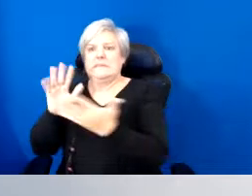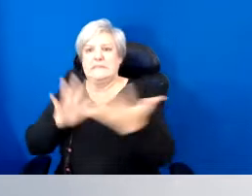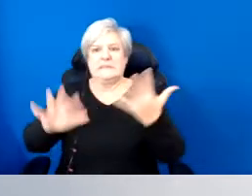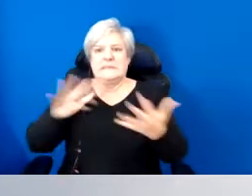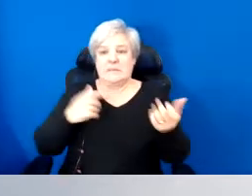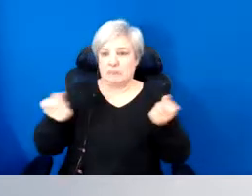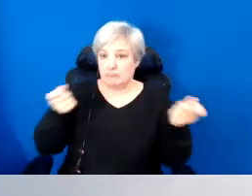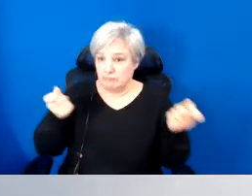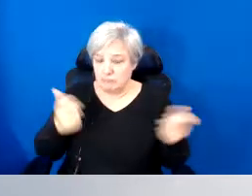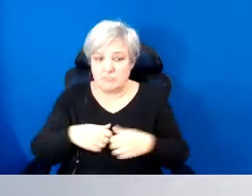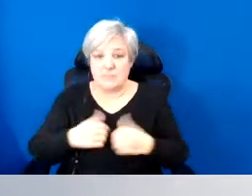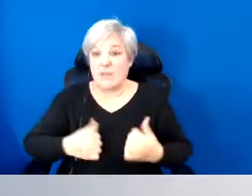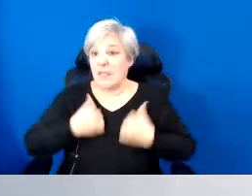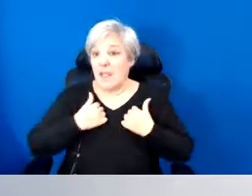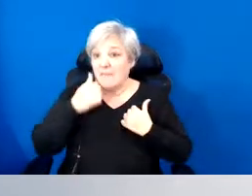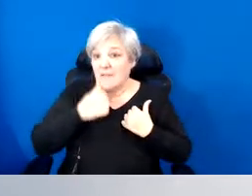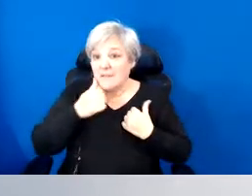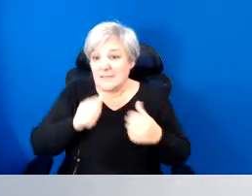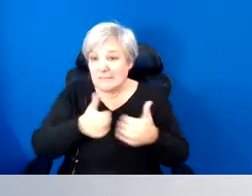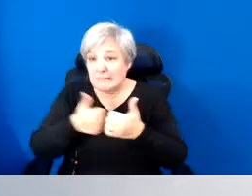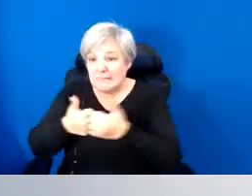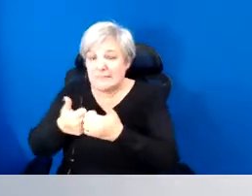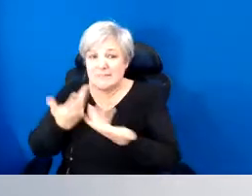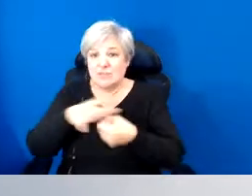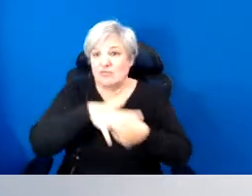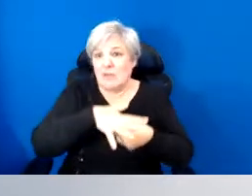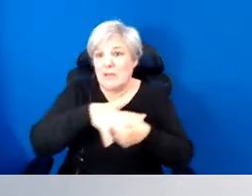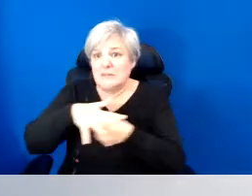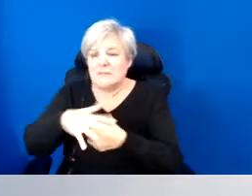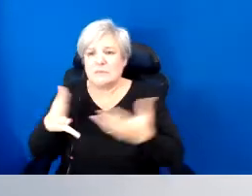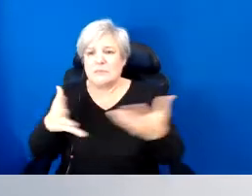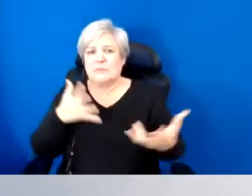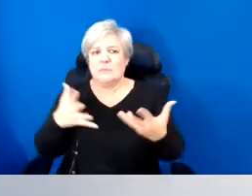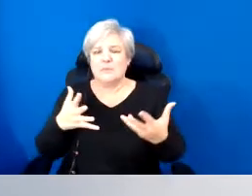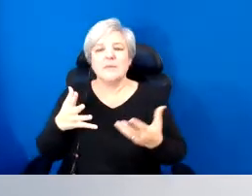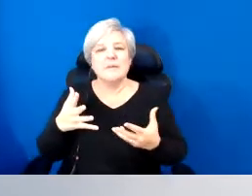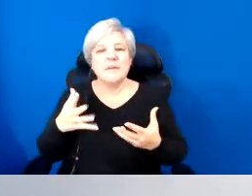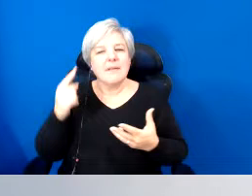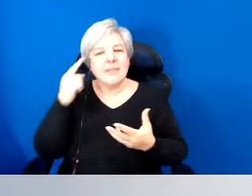challenges or even stressors. Listen to your story back then.